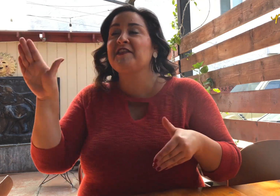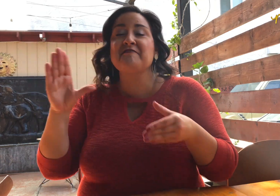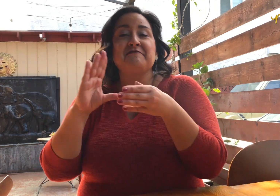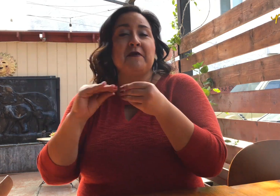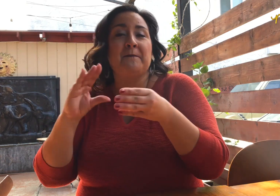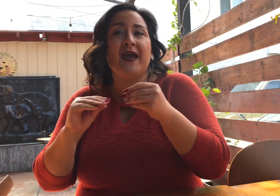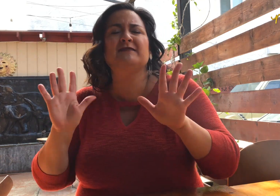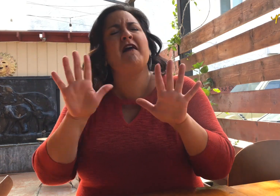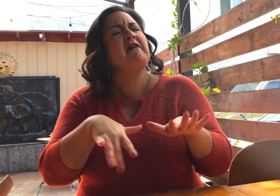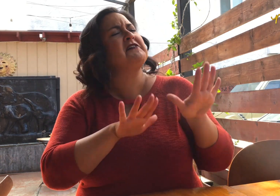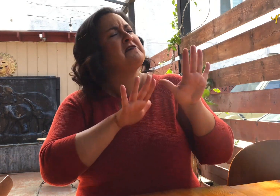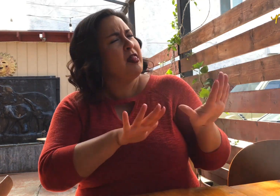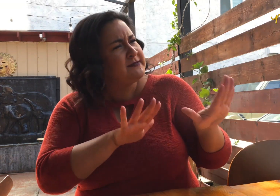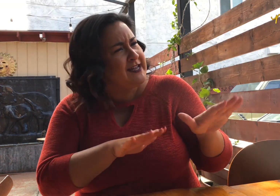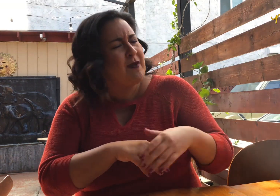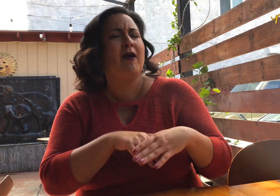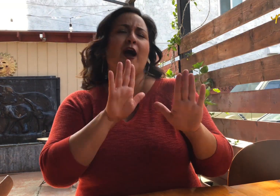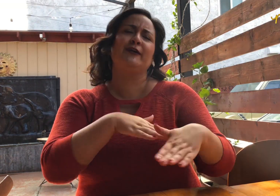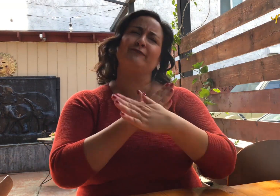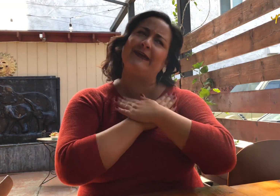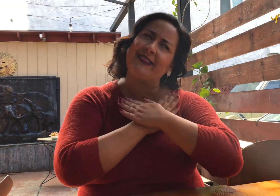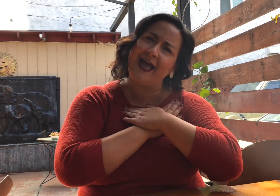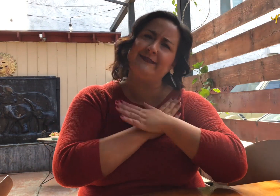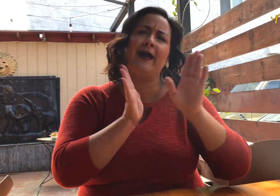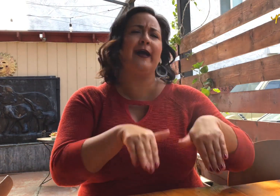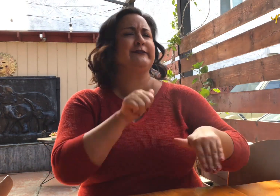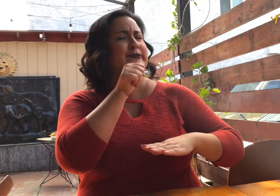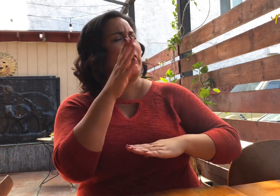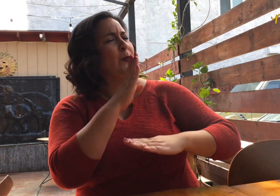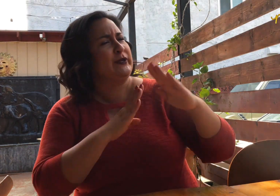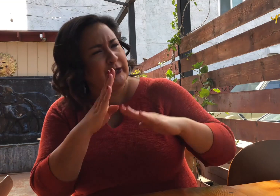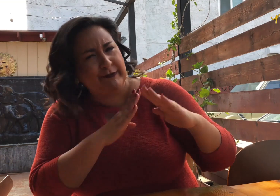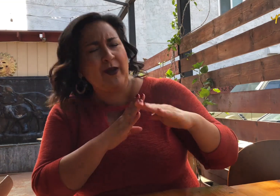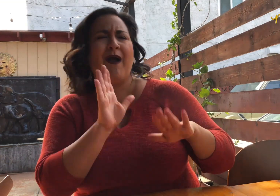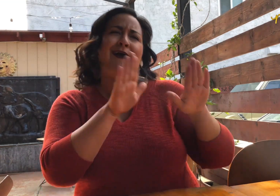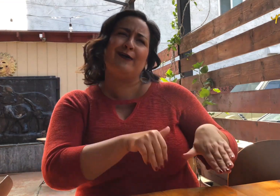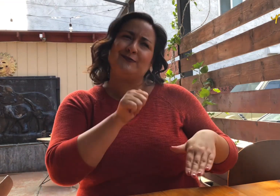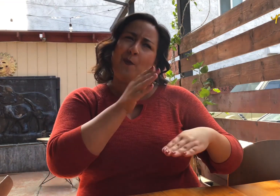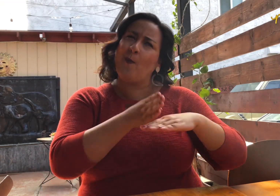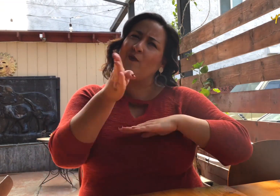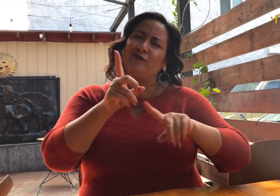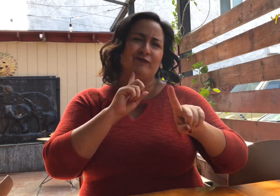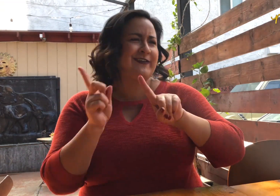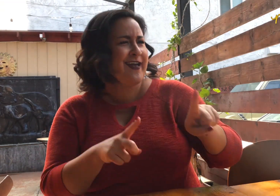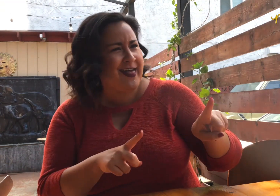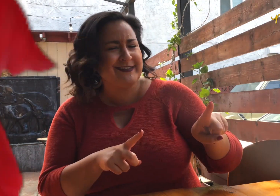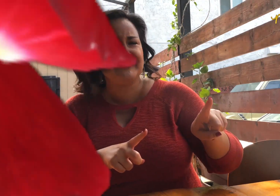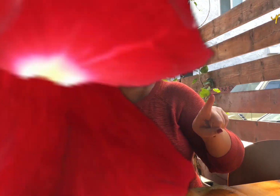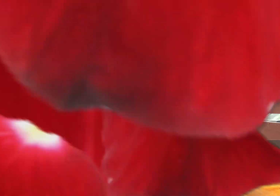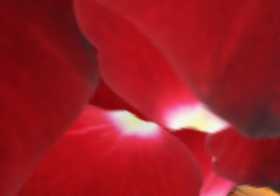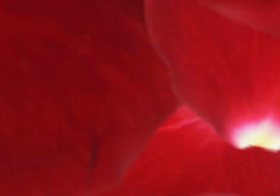Oh, calm down, relax! Don't overreact. It's ridiculous when people say,